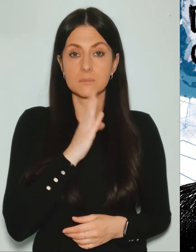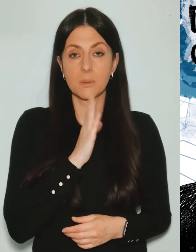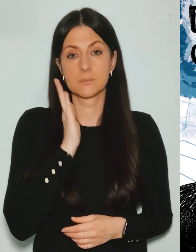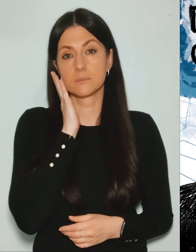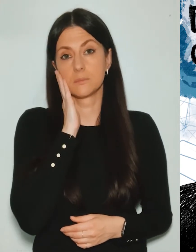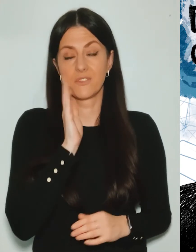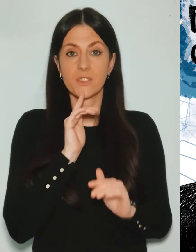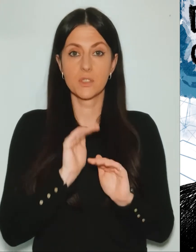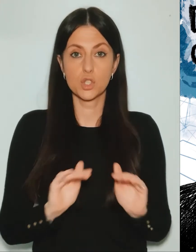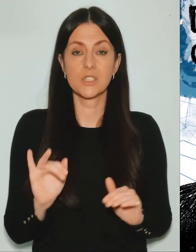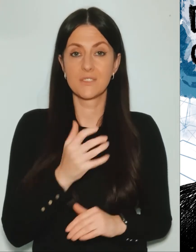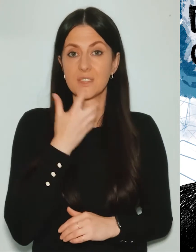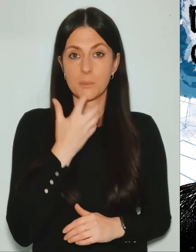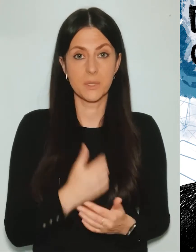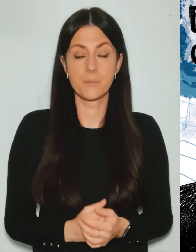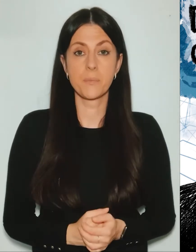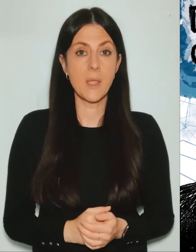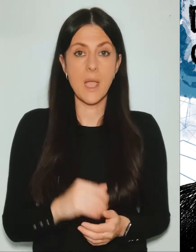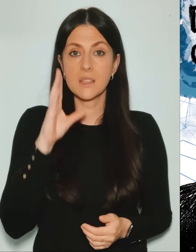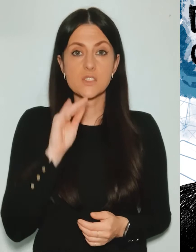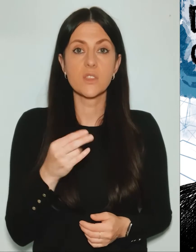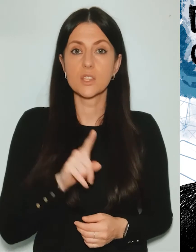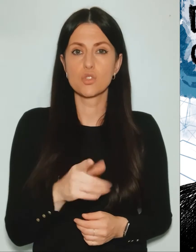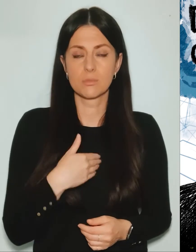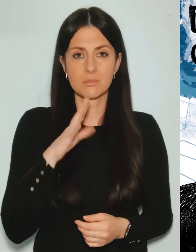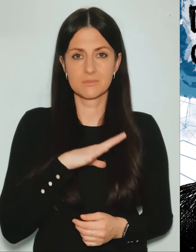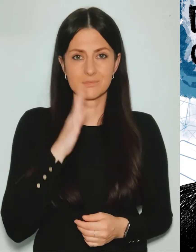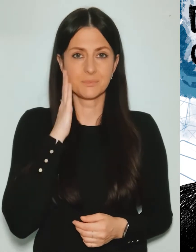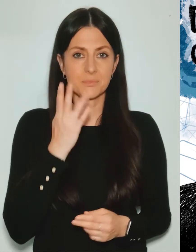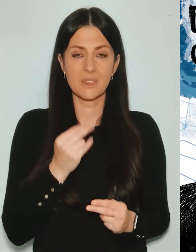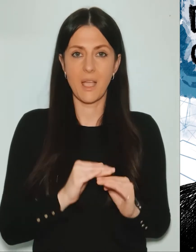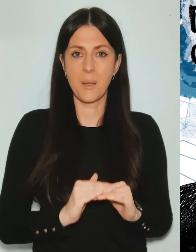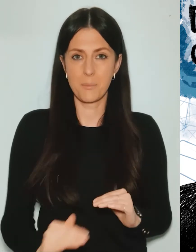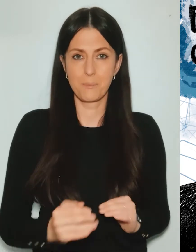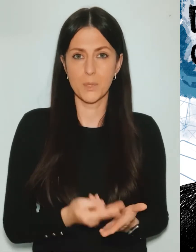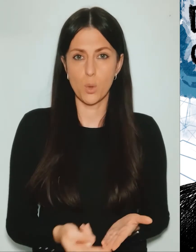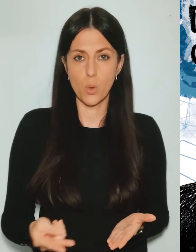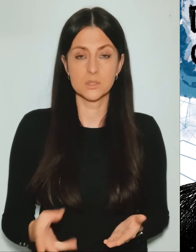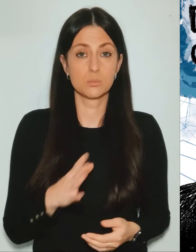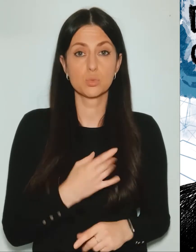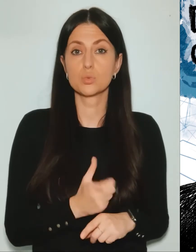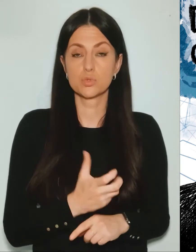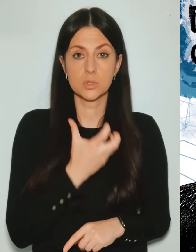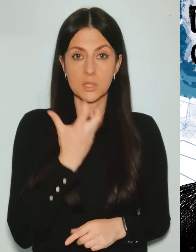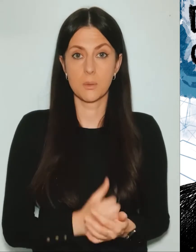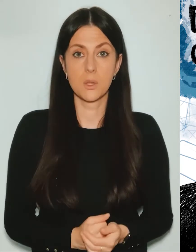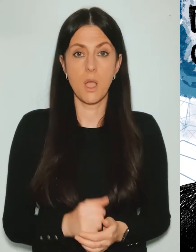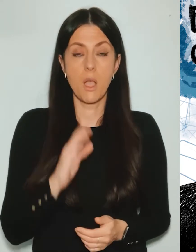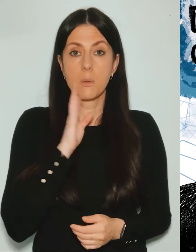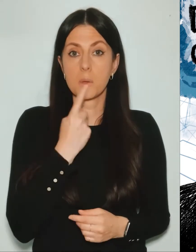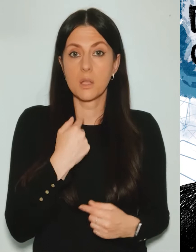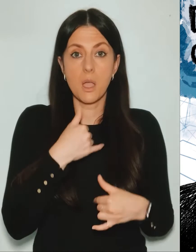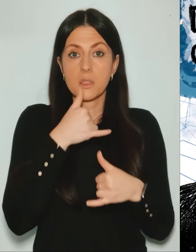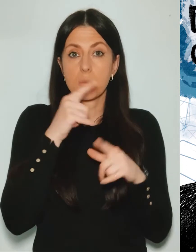Even though we slept on the floor, it was very warm. She said, “I can't sleep because it's very quiet.”